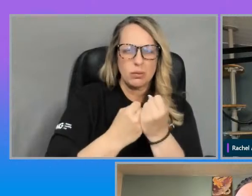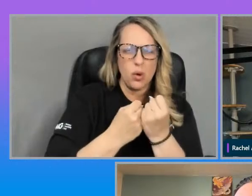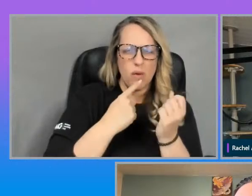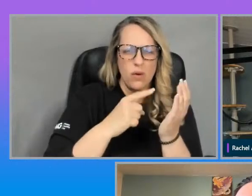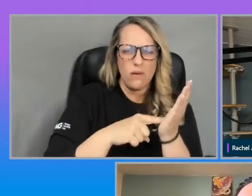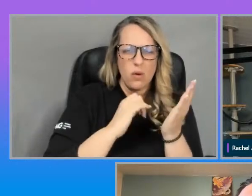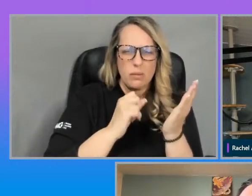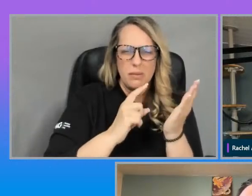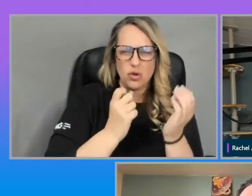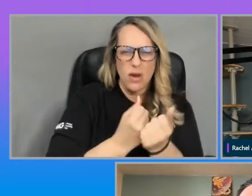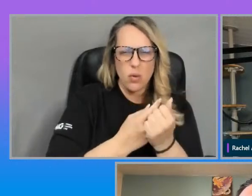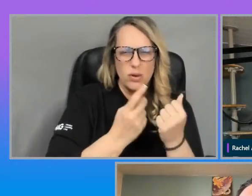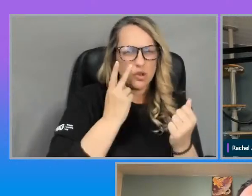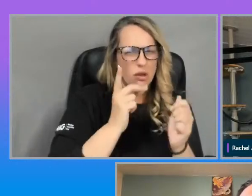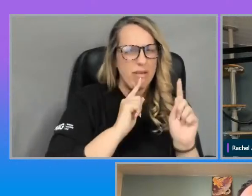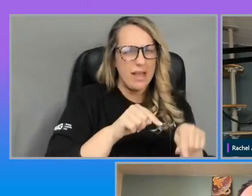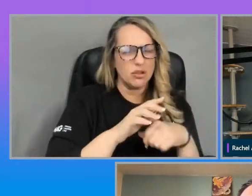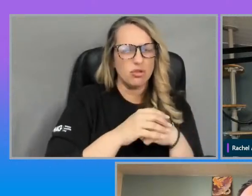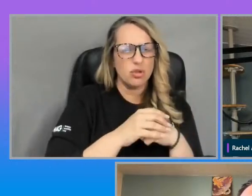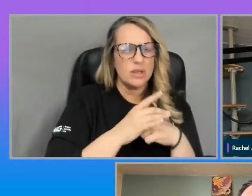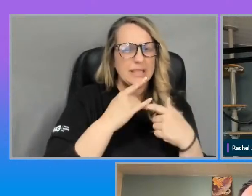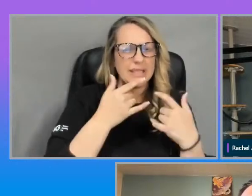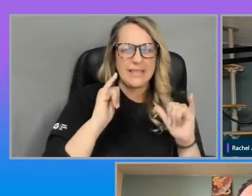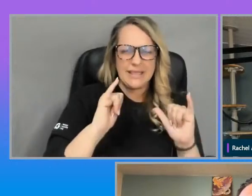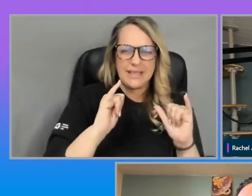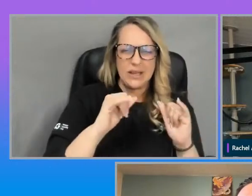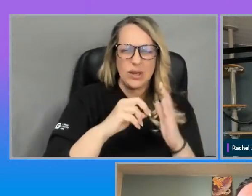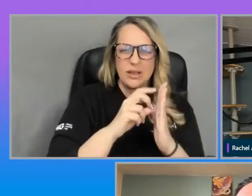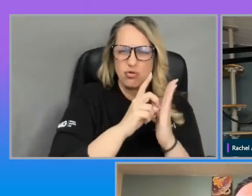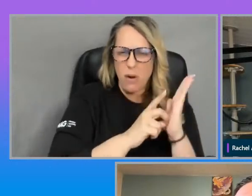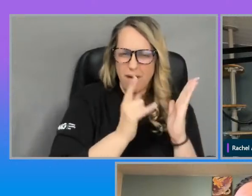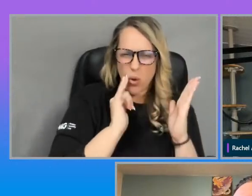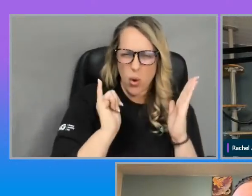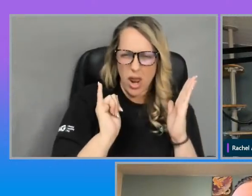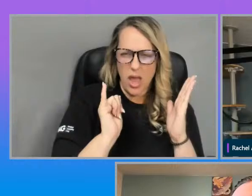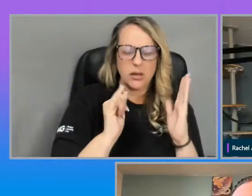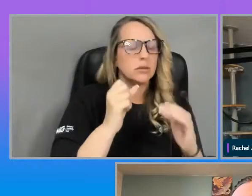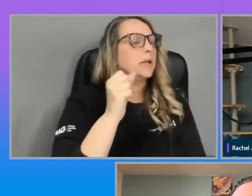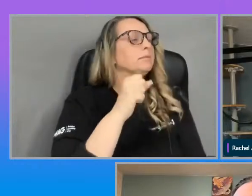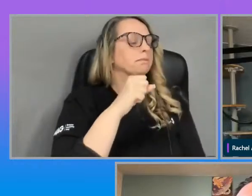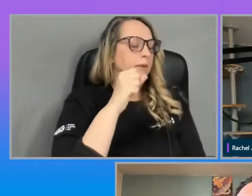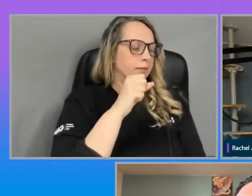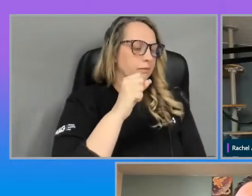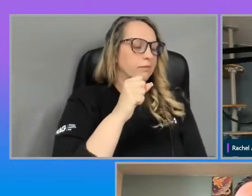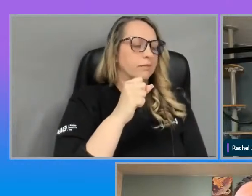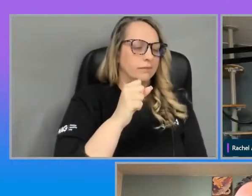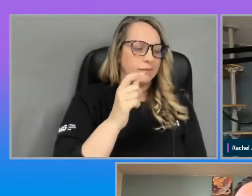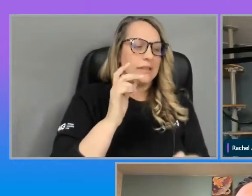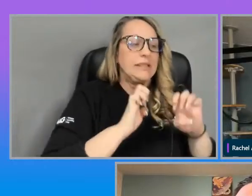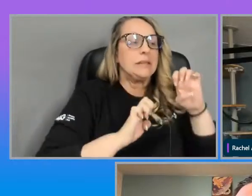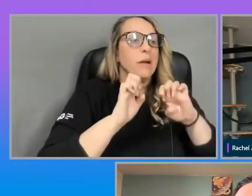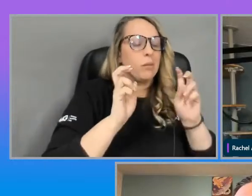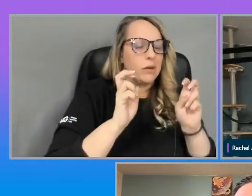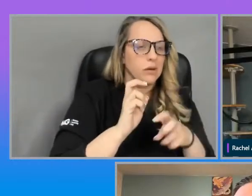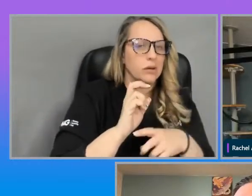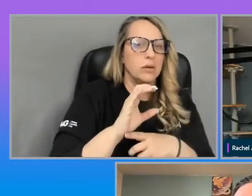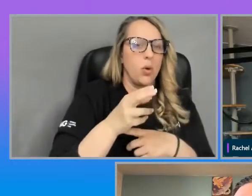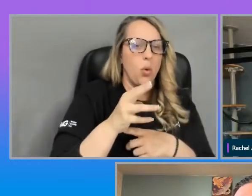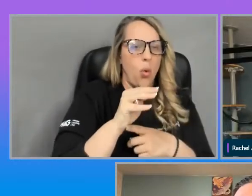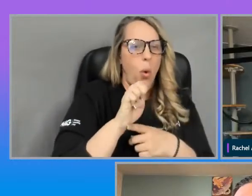actually just to make sure everyone saw the answer. It's still in draft, it looks like. Yes.